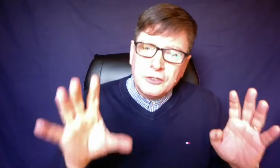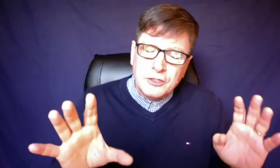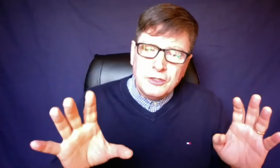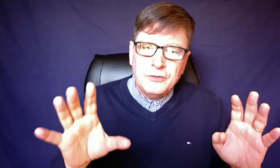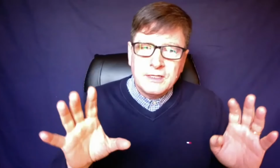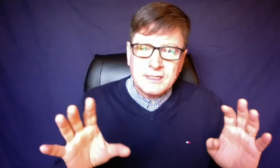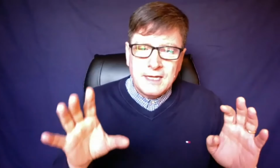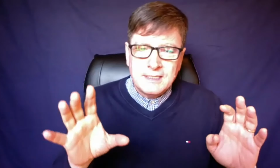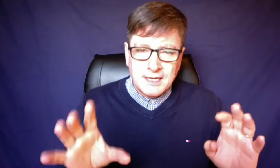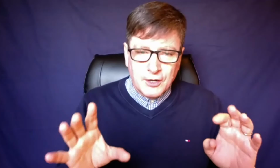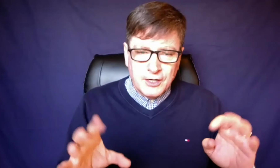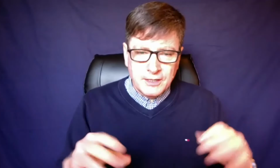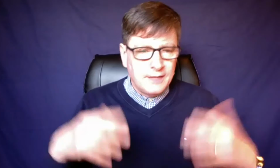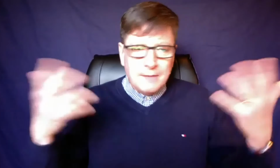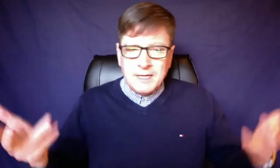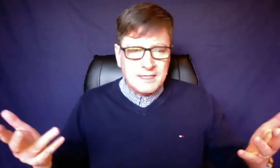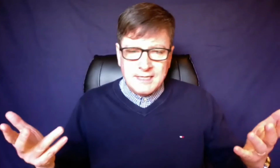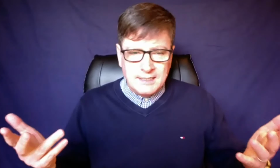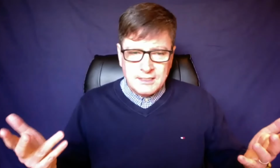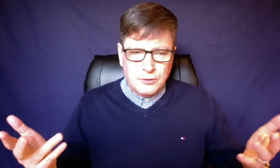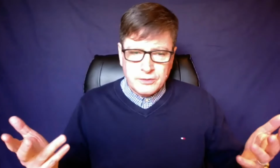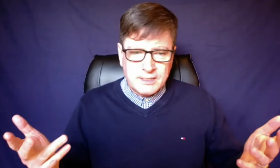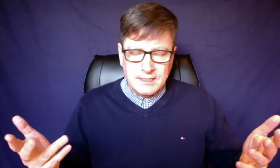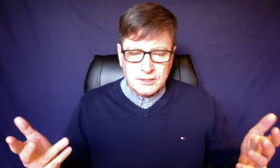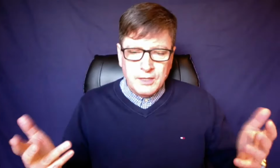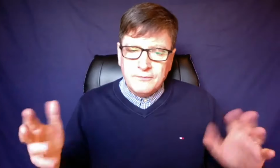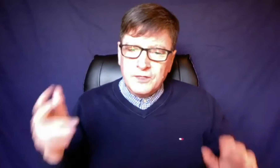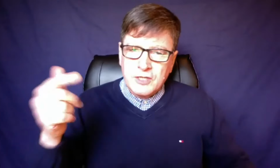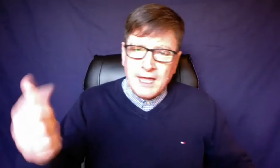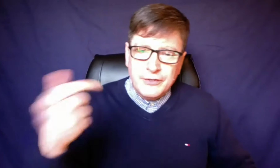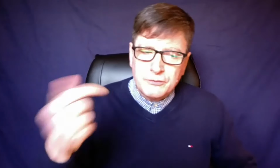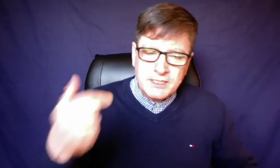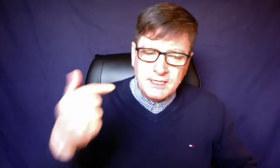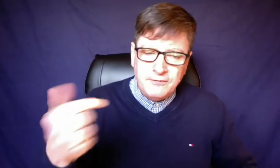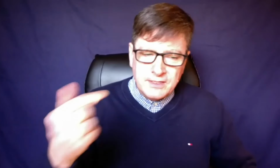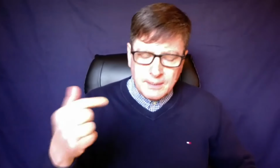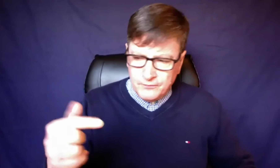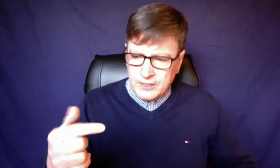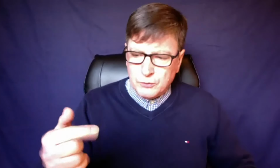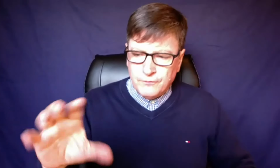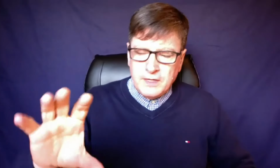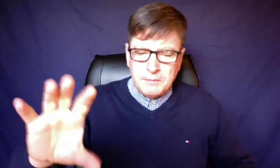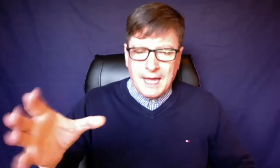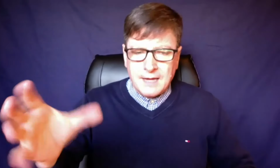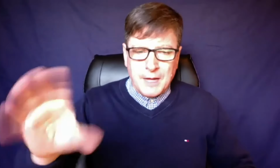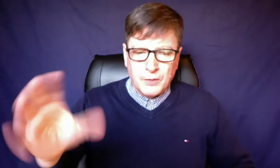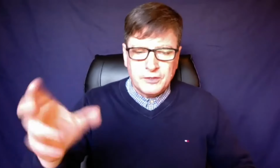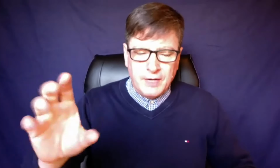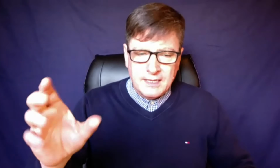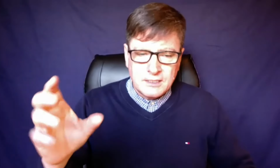vision signs that are within their visual field are easier to do than signs that aren't. And that makes